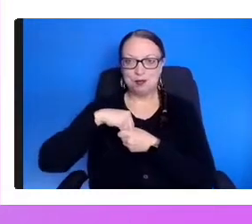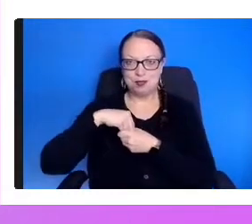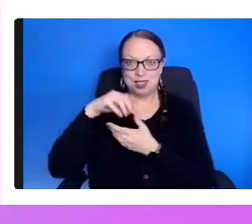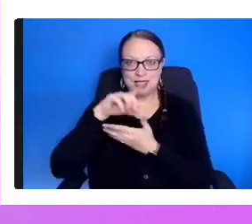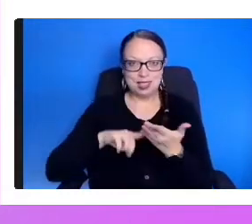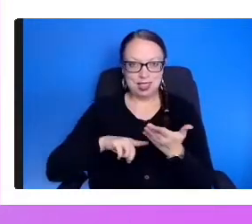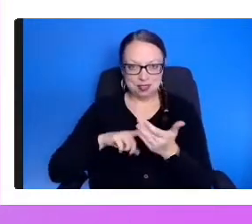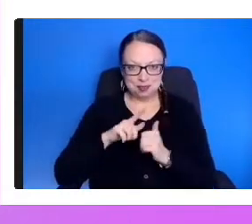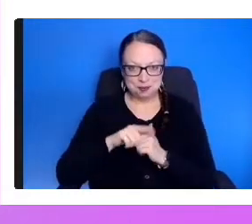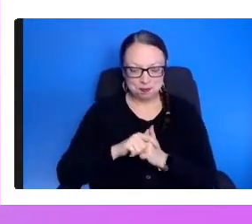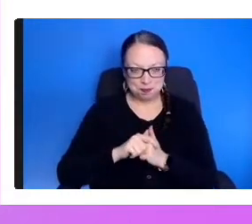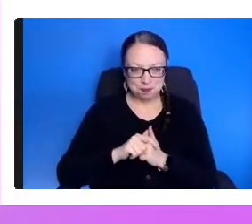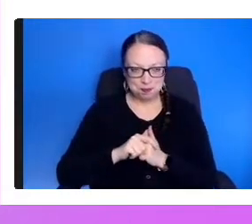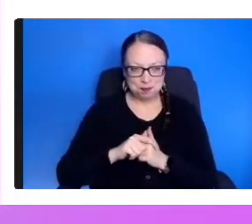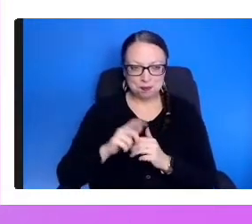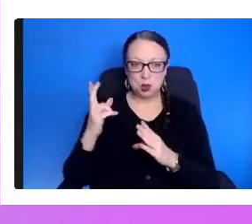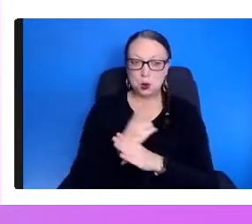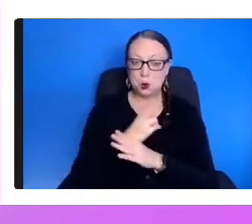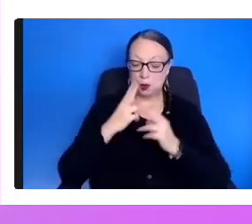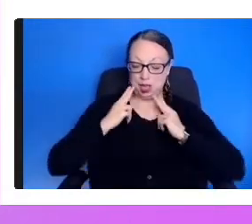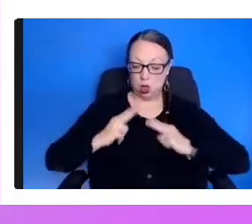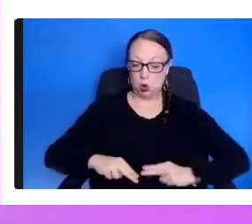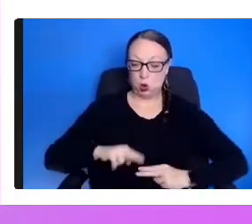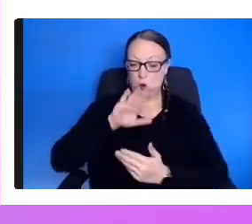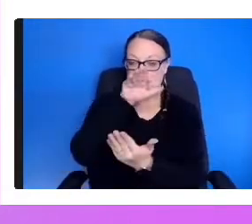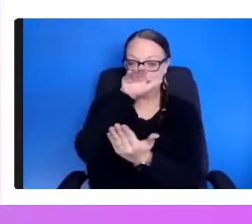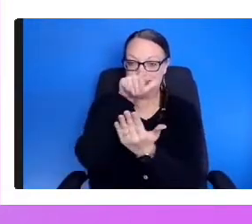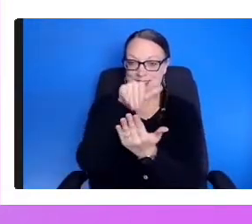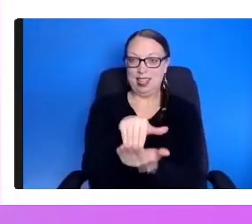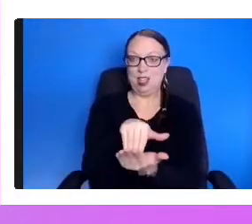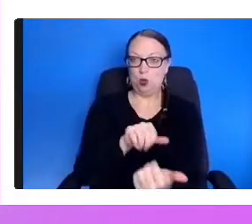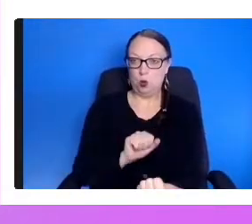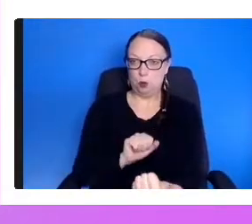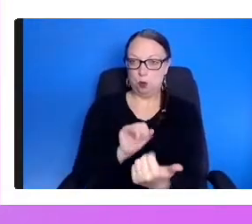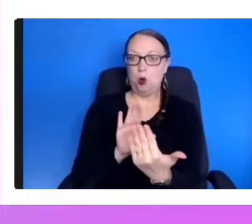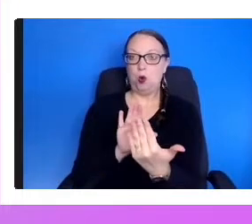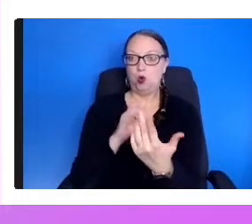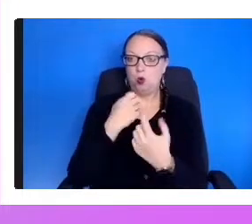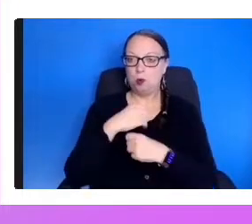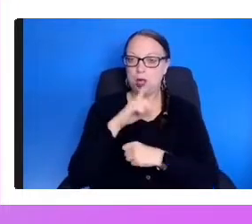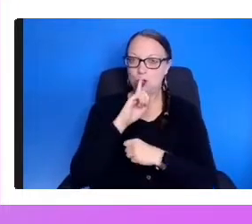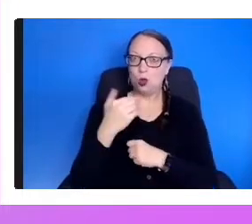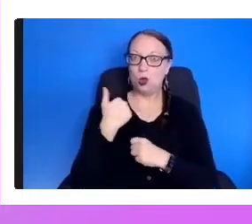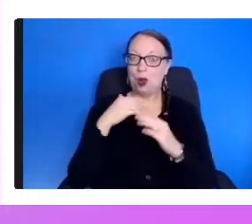and use the human centered approach just ensuring that you have a diverse set of humans